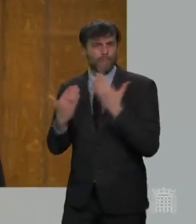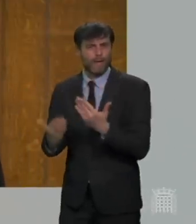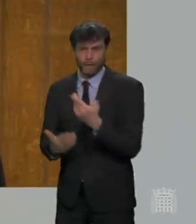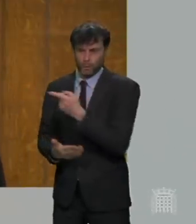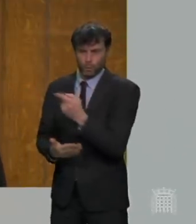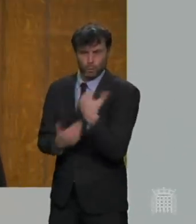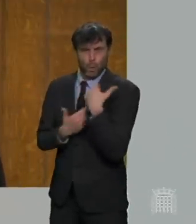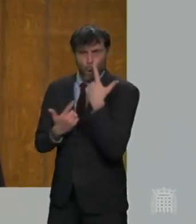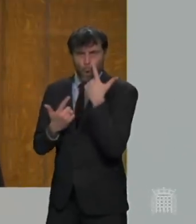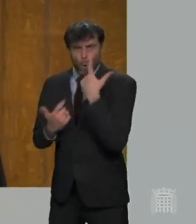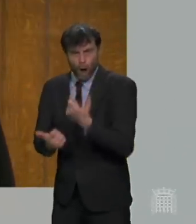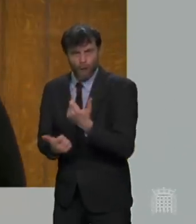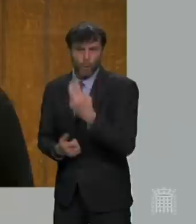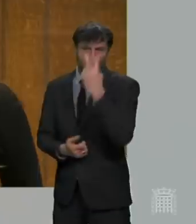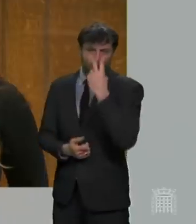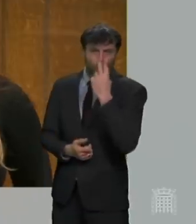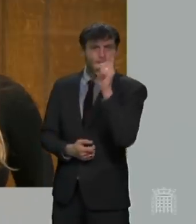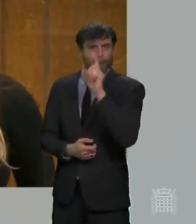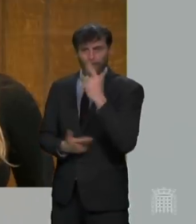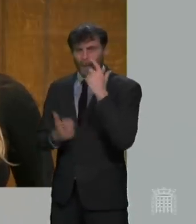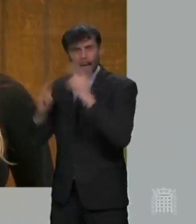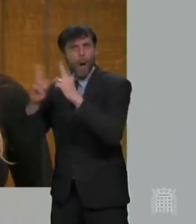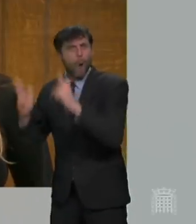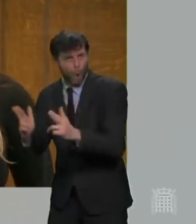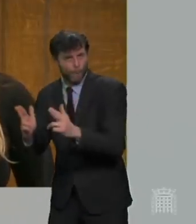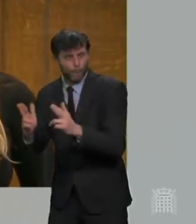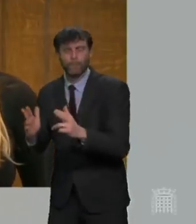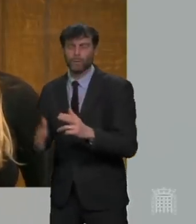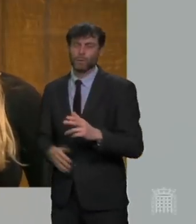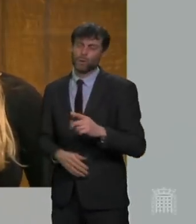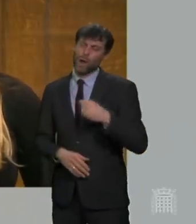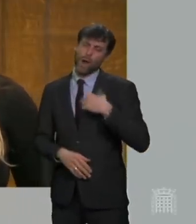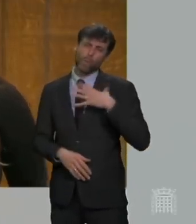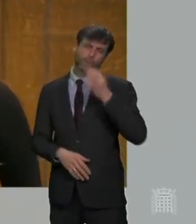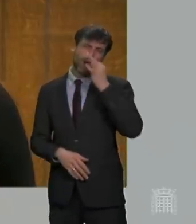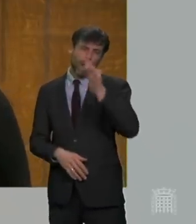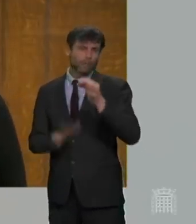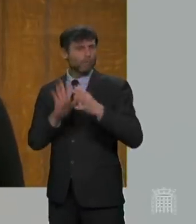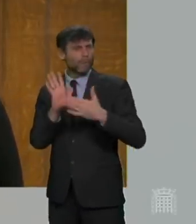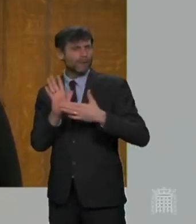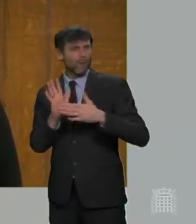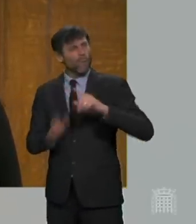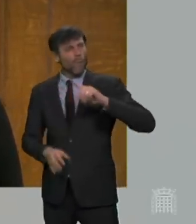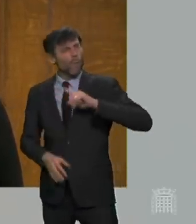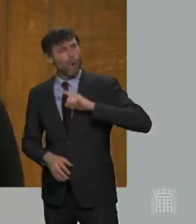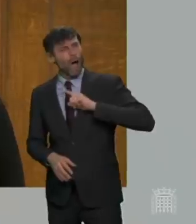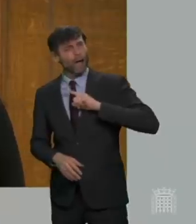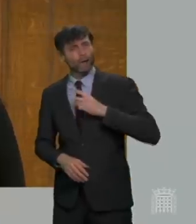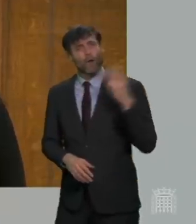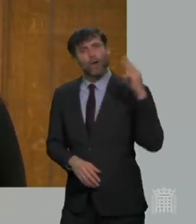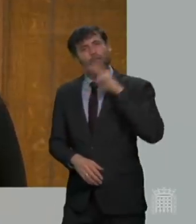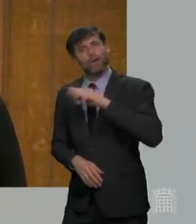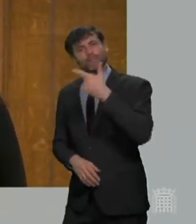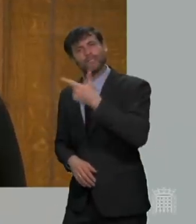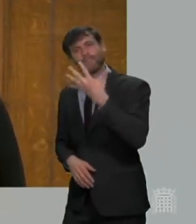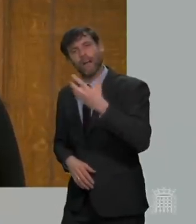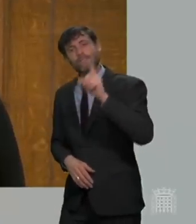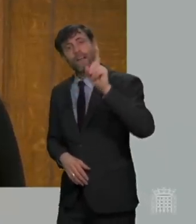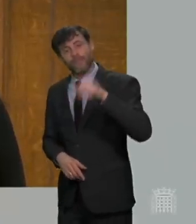to do so, so will the Prime Minister explain to me why in this country we have 375,000 care workers